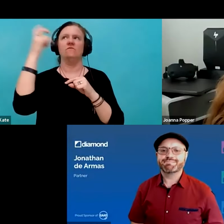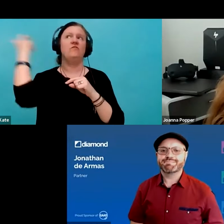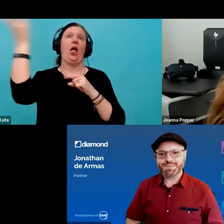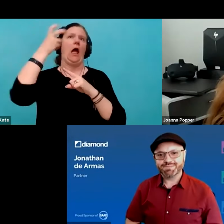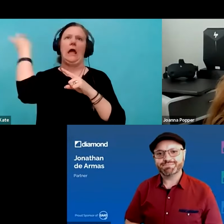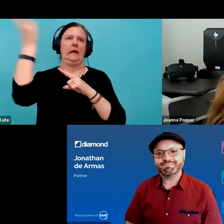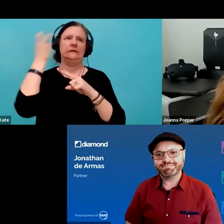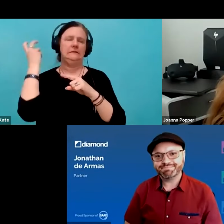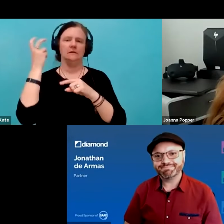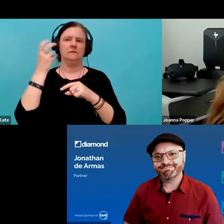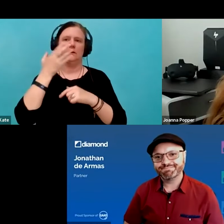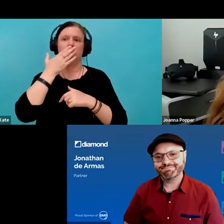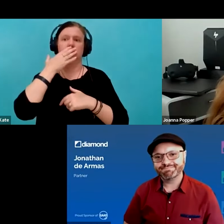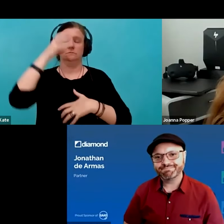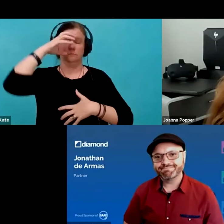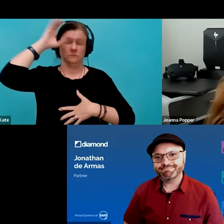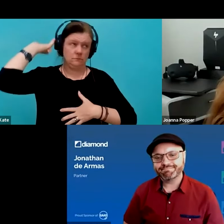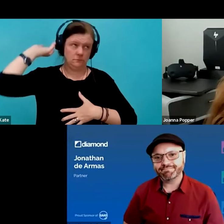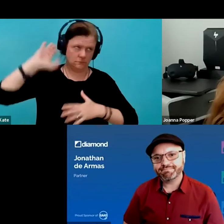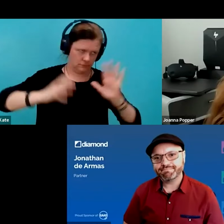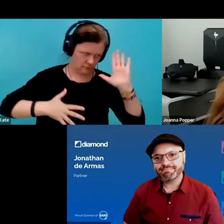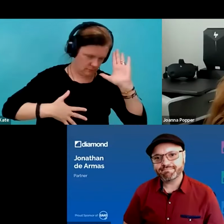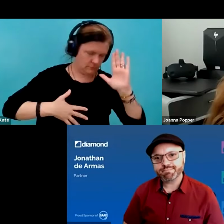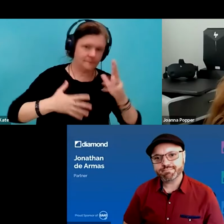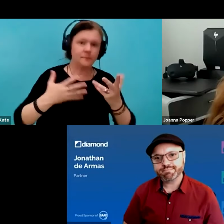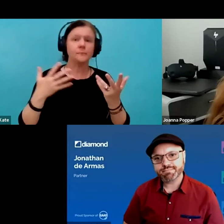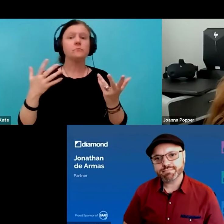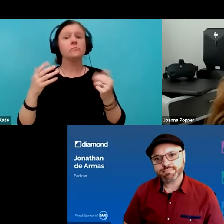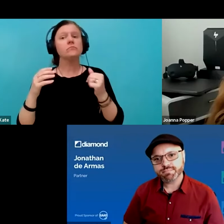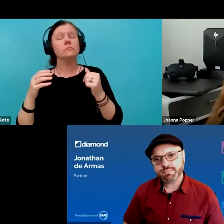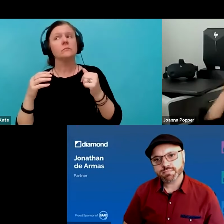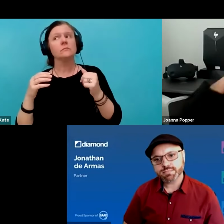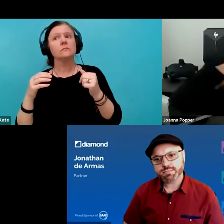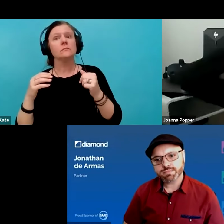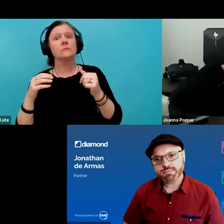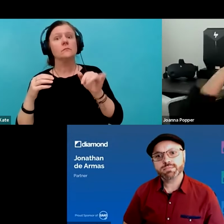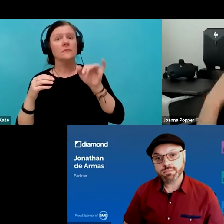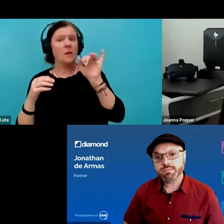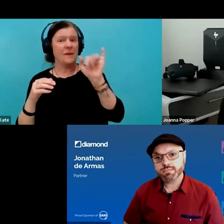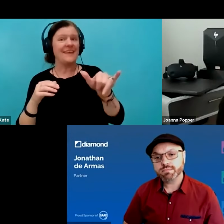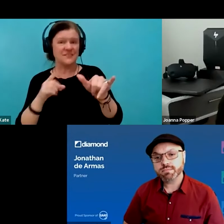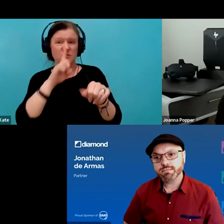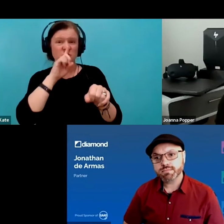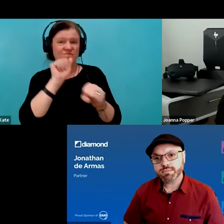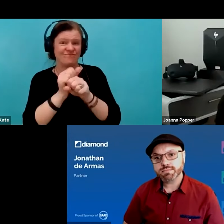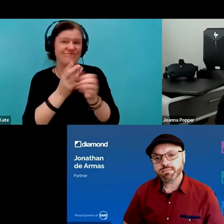because I eventually just have to take the headset off. Christina Heller: You know, I think that that's a very real issue and and I don't